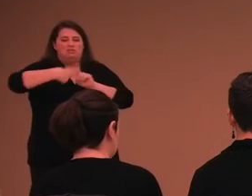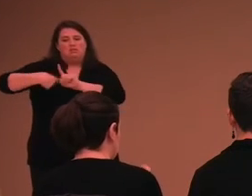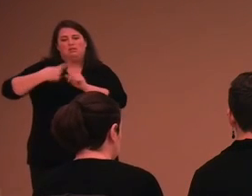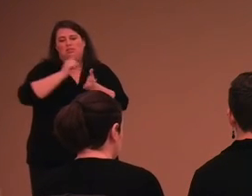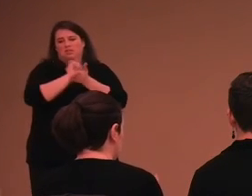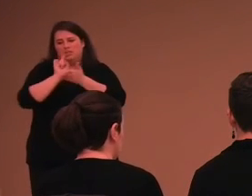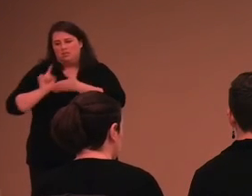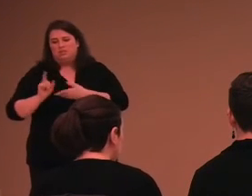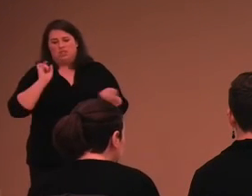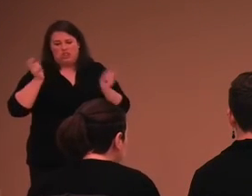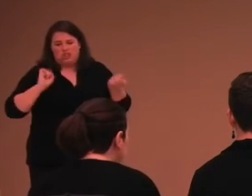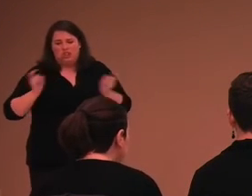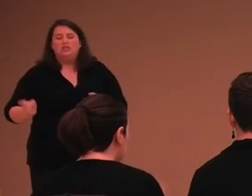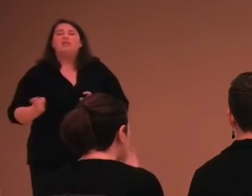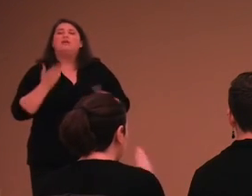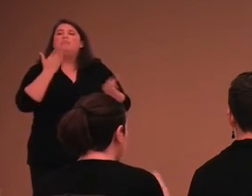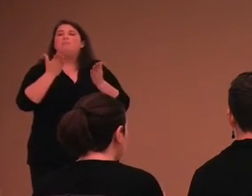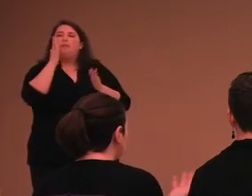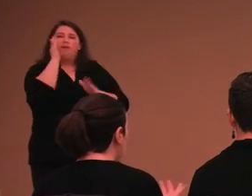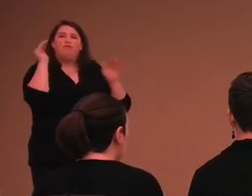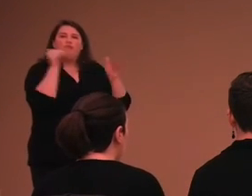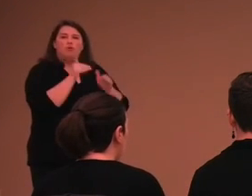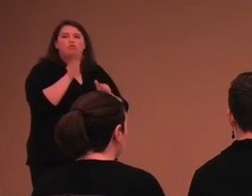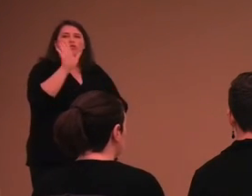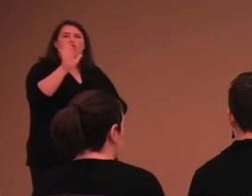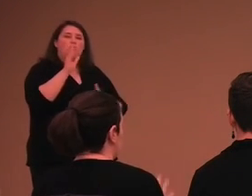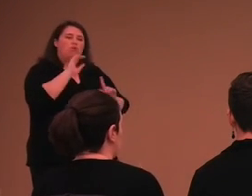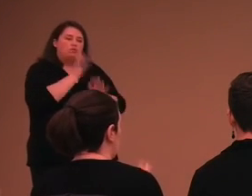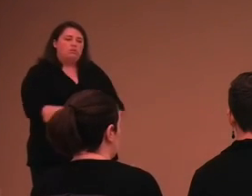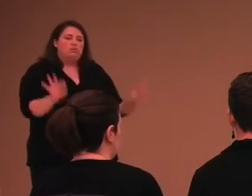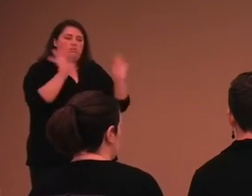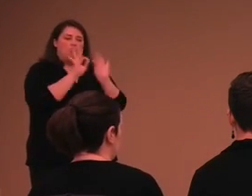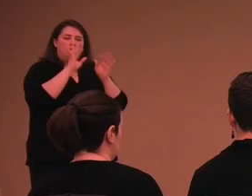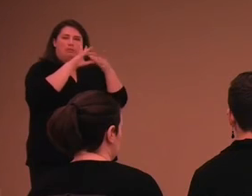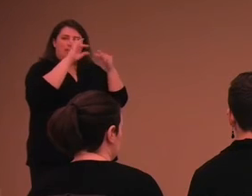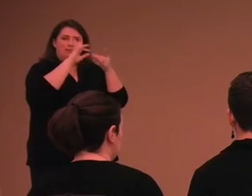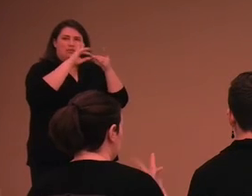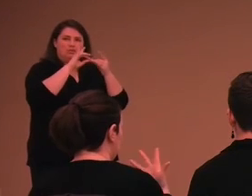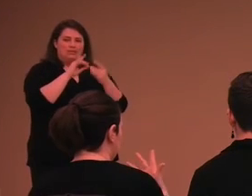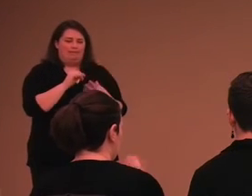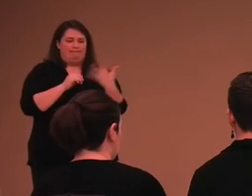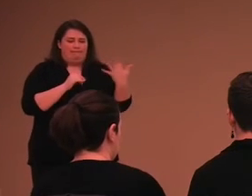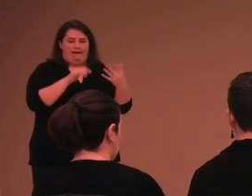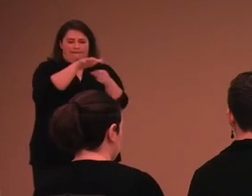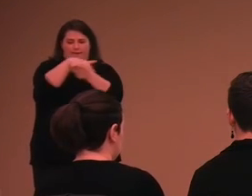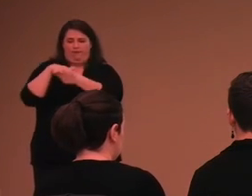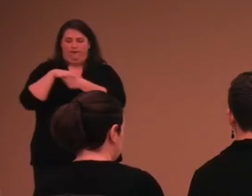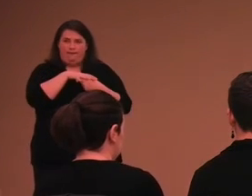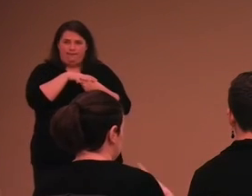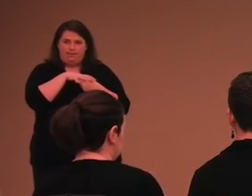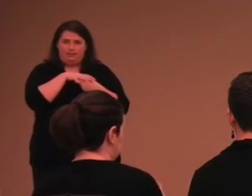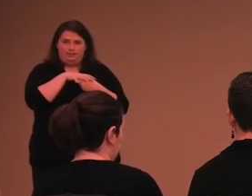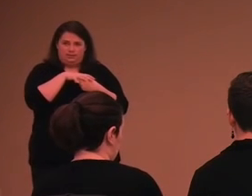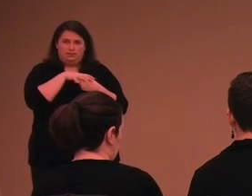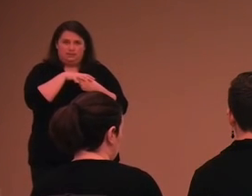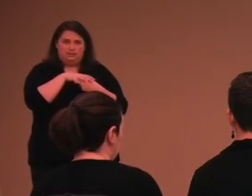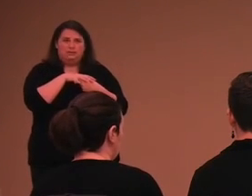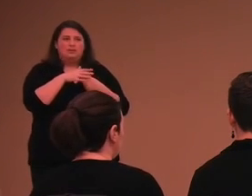Maybe try to focus on your key messages and maybe five spots an exhibit or something like that and make sure you have